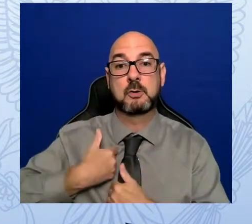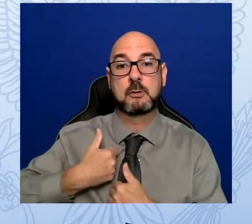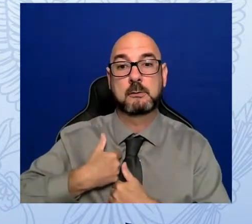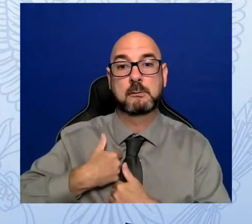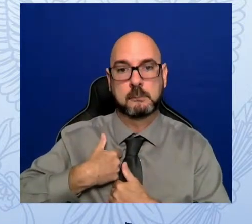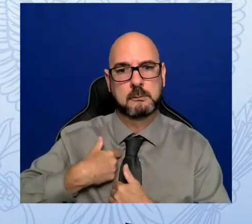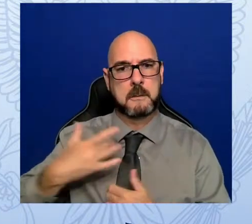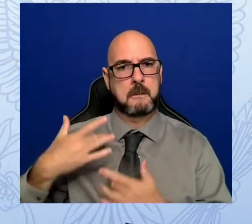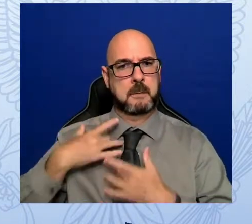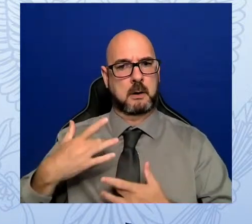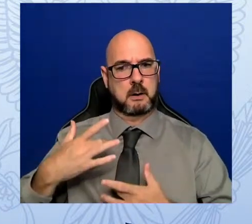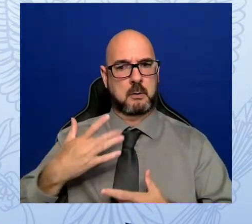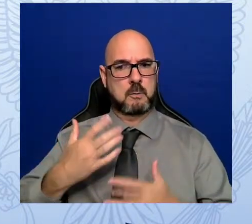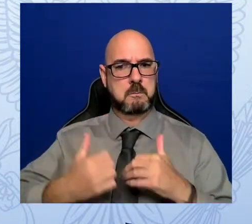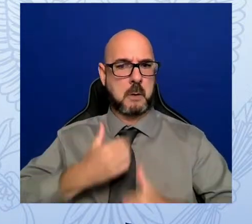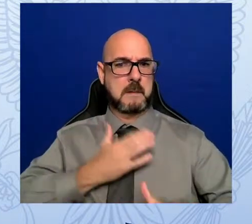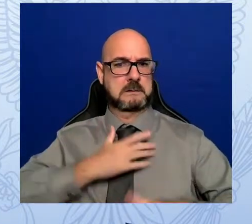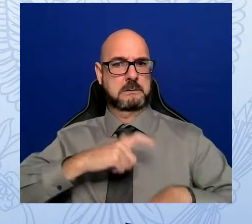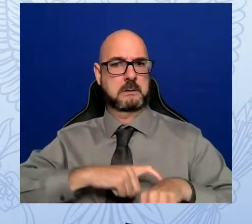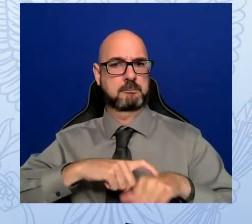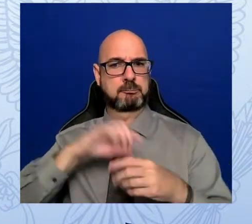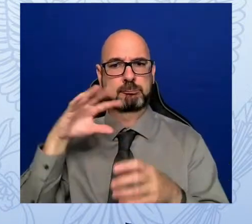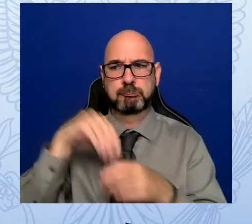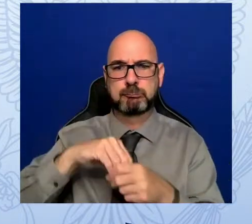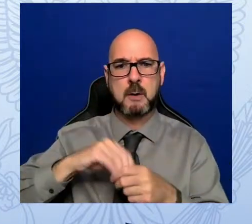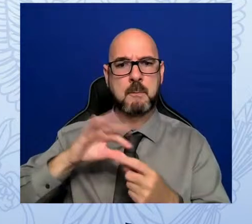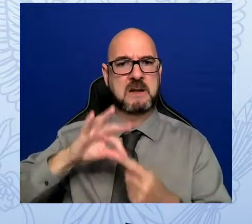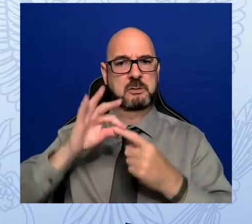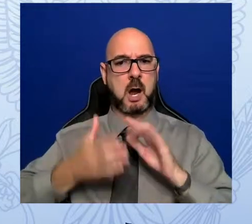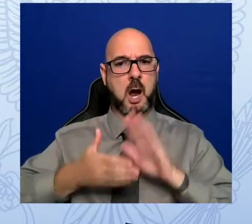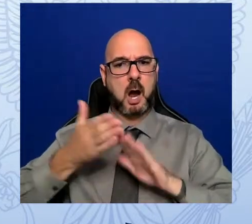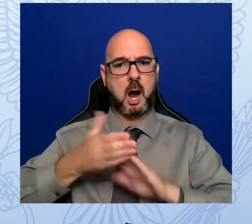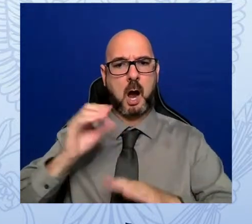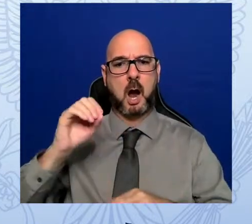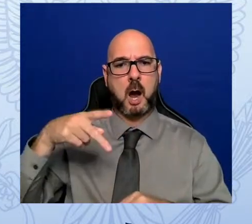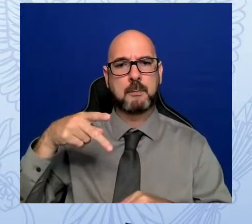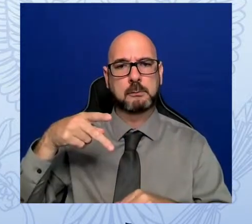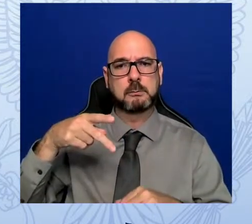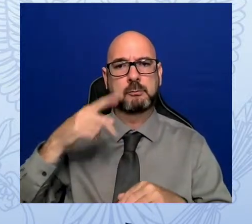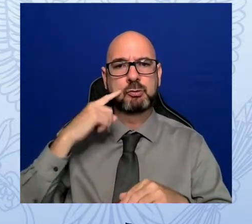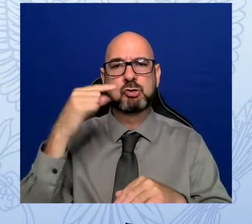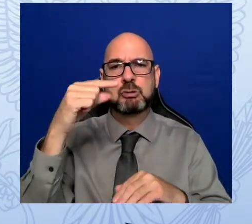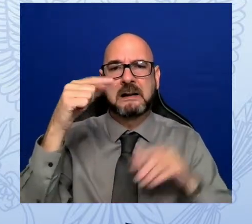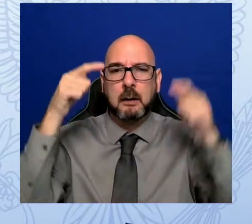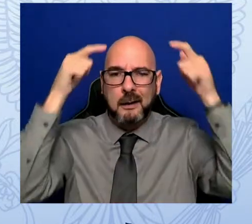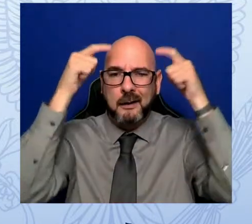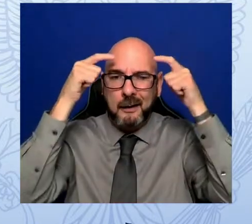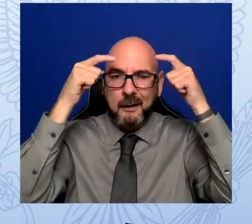Like him in my grandfathers, I served our nation during a time of conflict. I value that service and what it meant to me